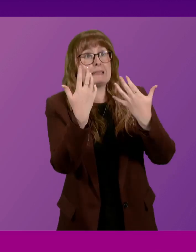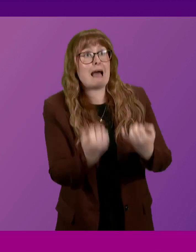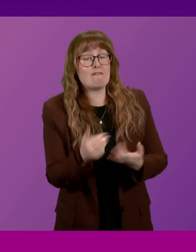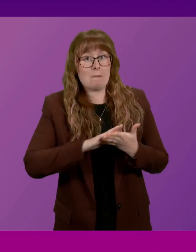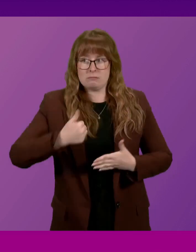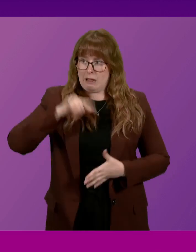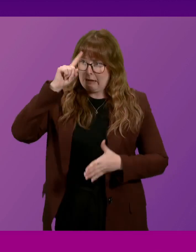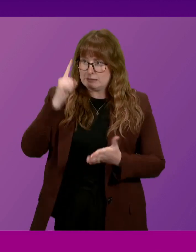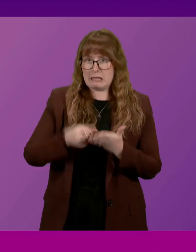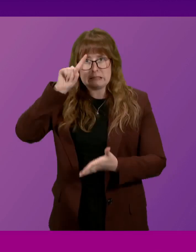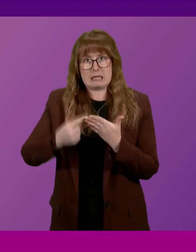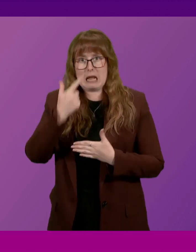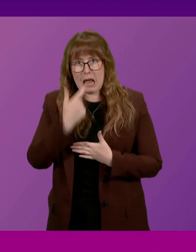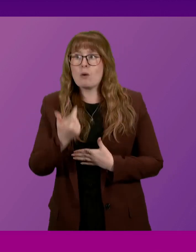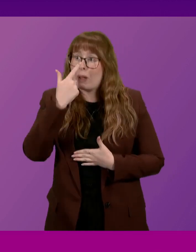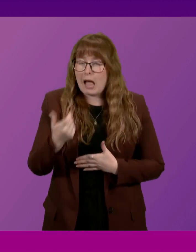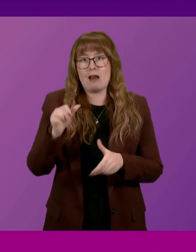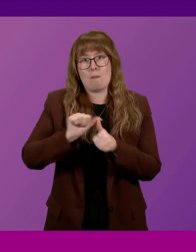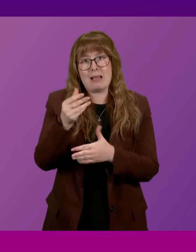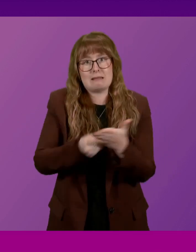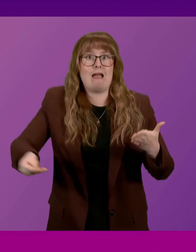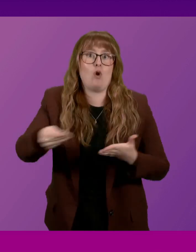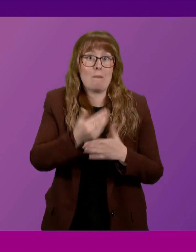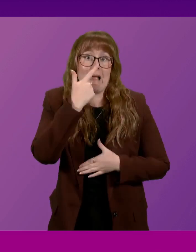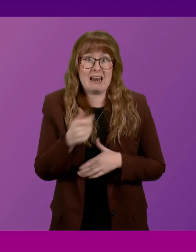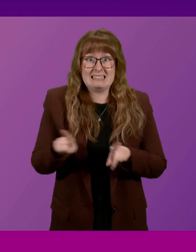to deliver a better economic future, just as many of our neighbours are able to do.